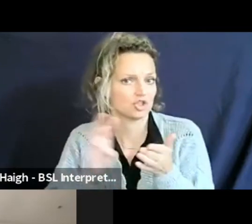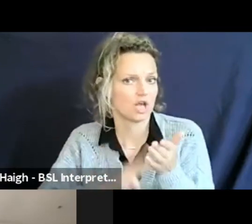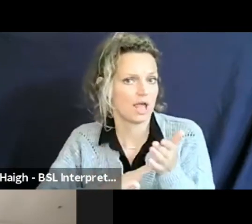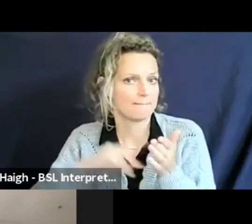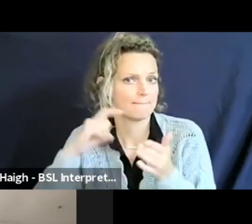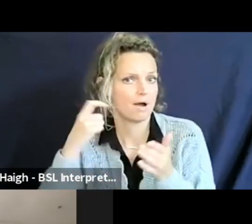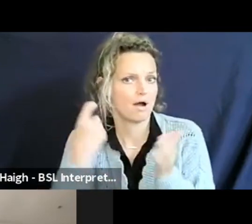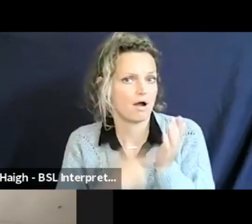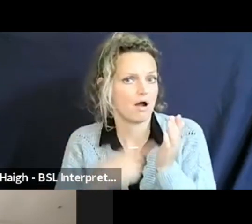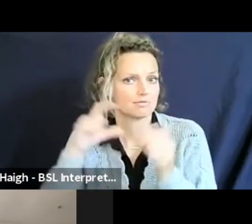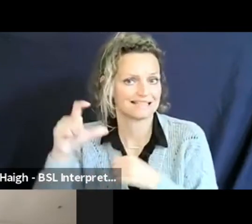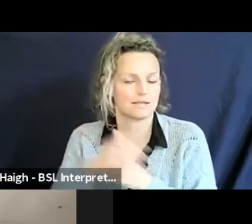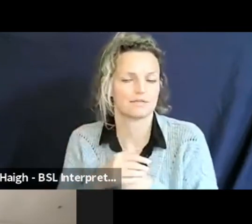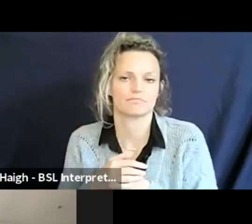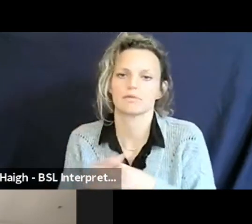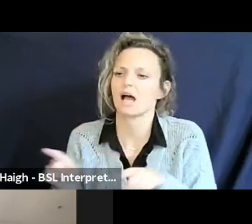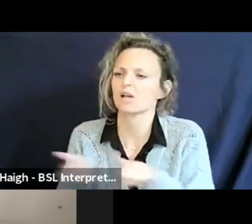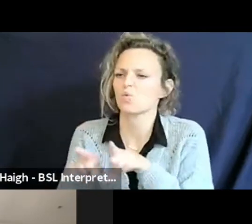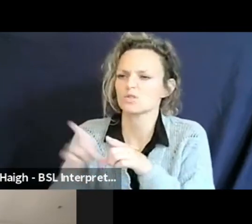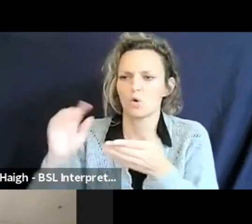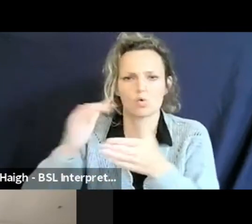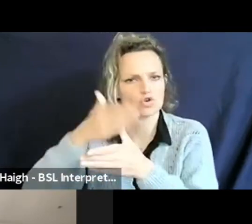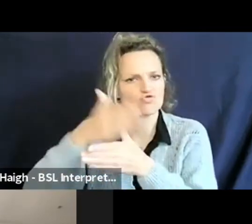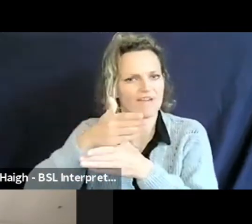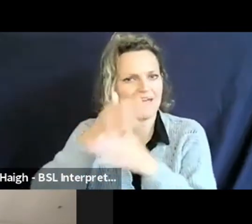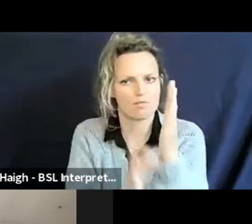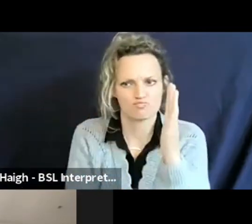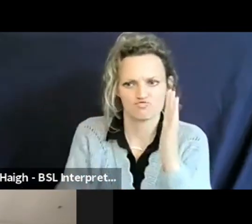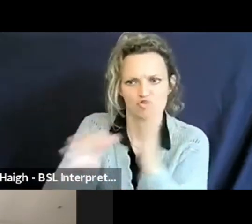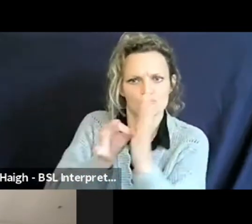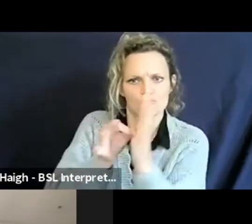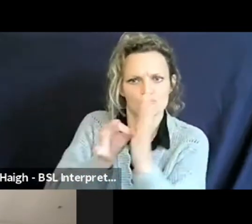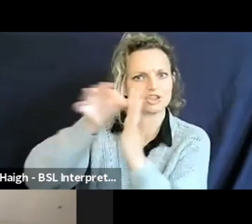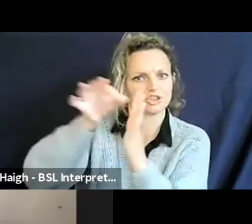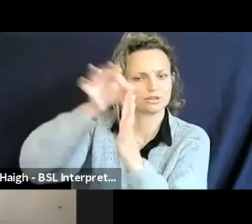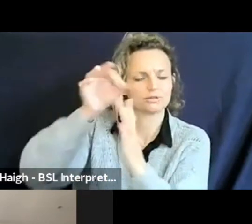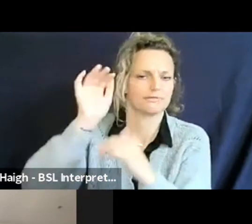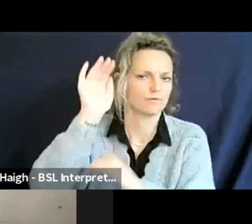What support can I expect once I start at HMRC?